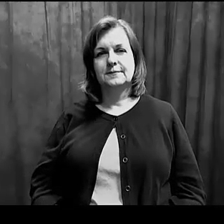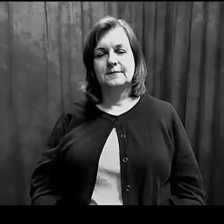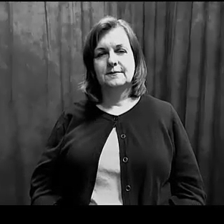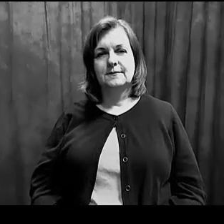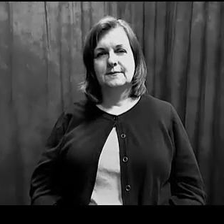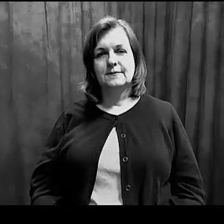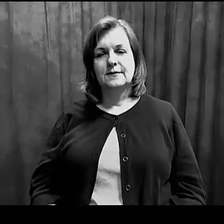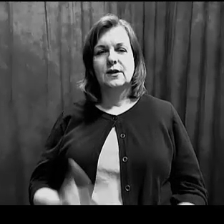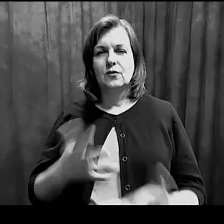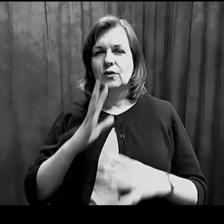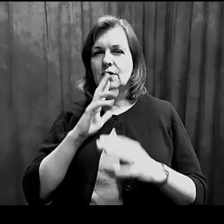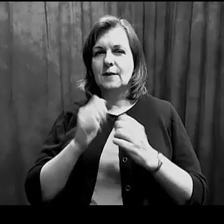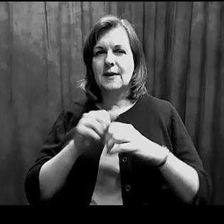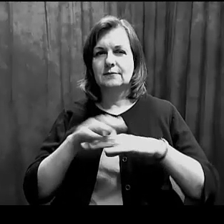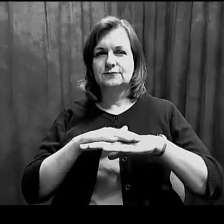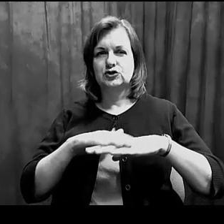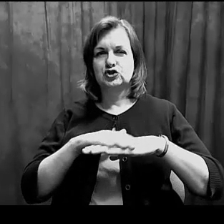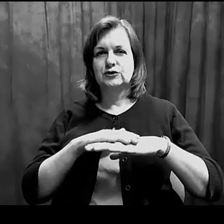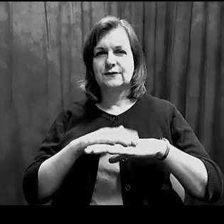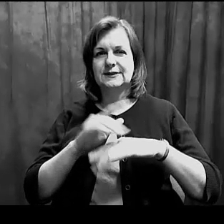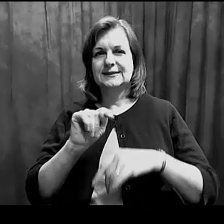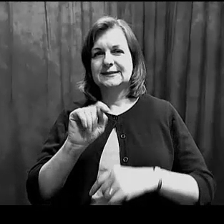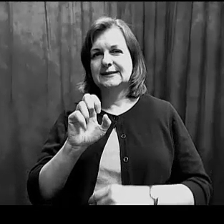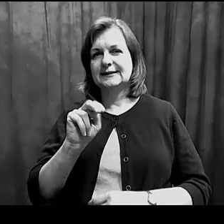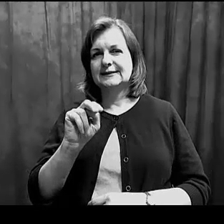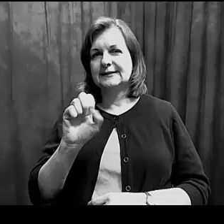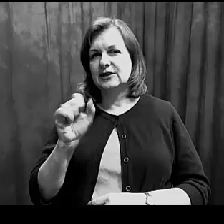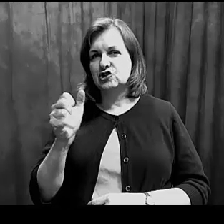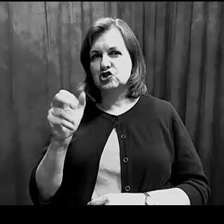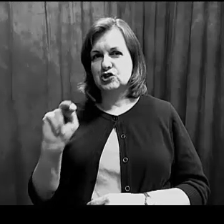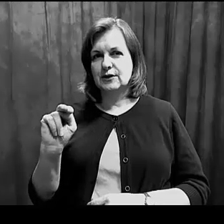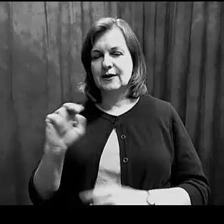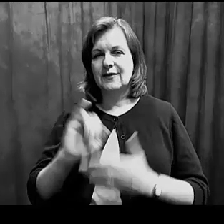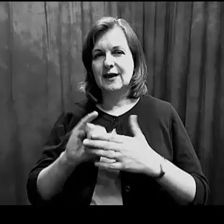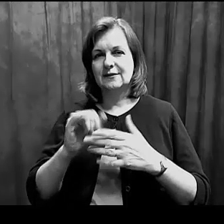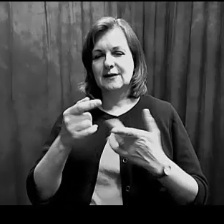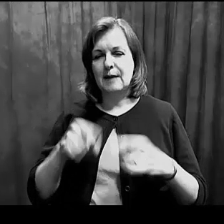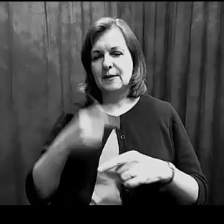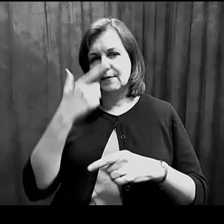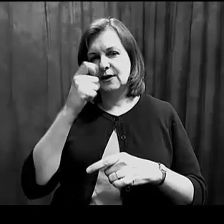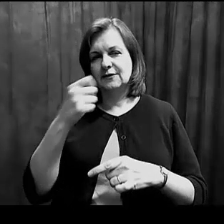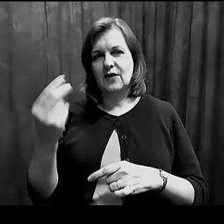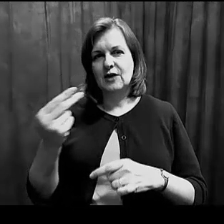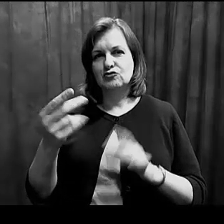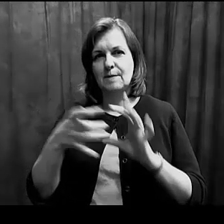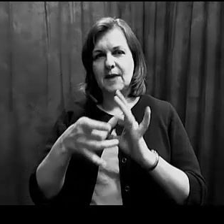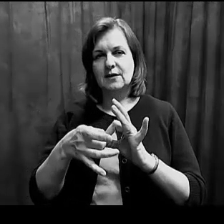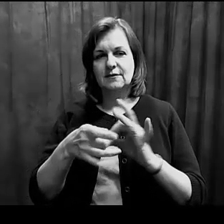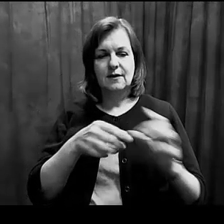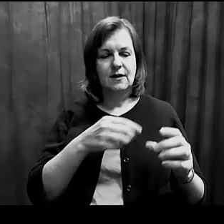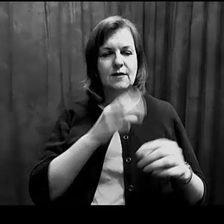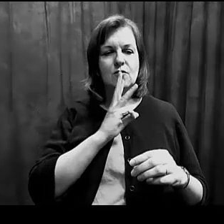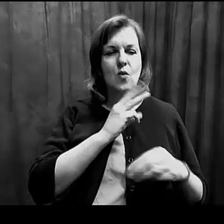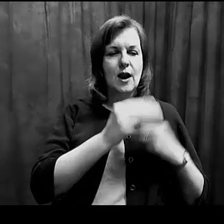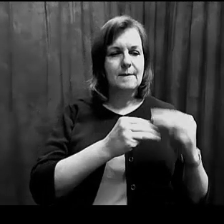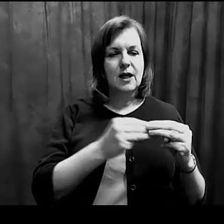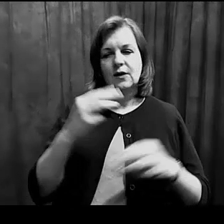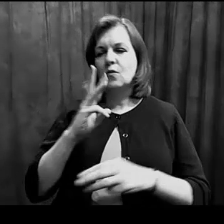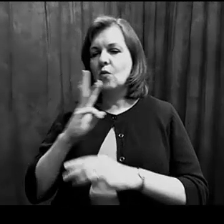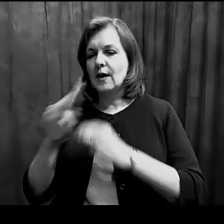there are a couple of things we have to consider we've already mentioned this idea of surface tension I told you that it was because of hydrogen bonds